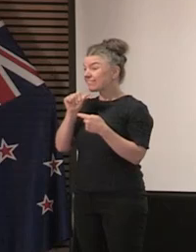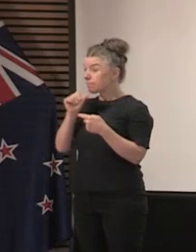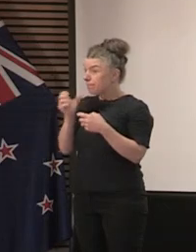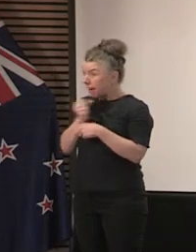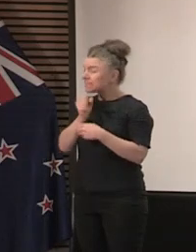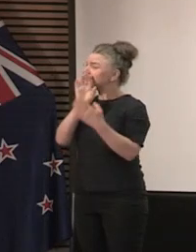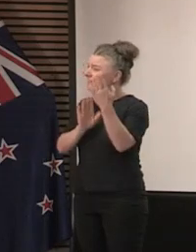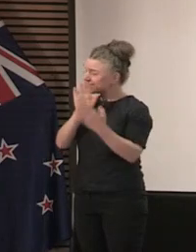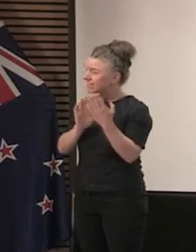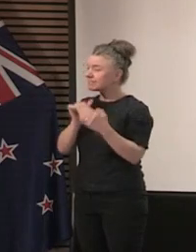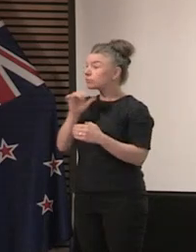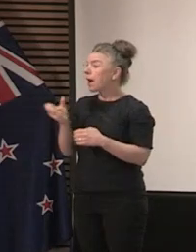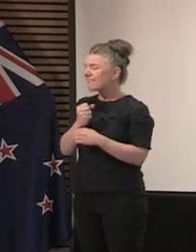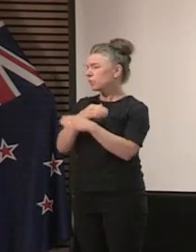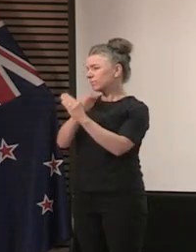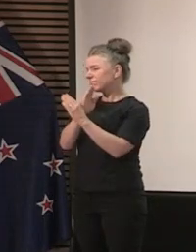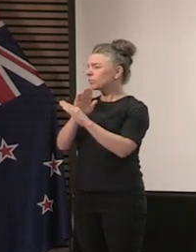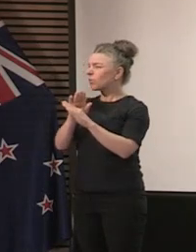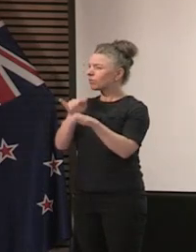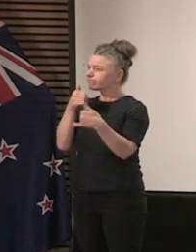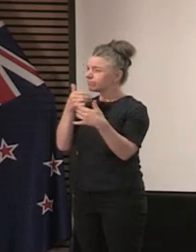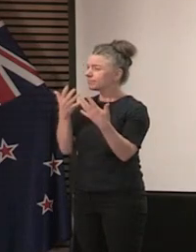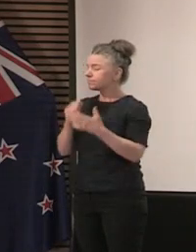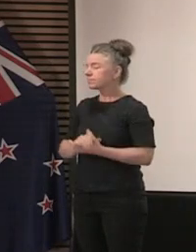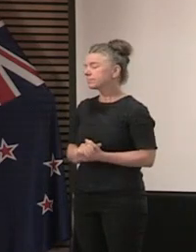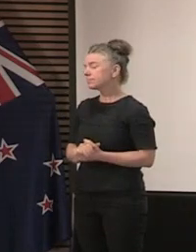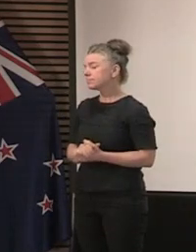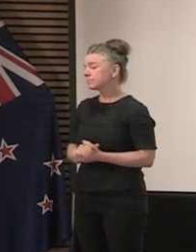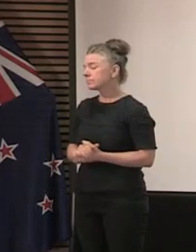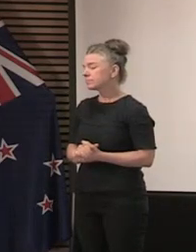community, using virtual means, where possible, but